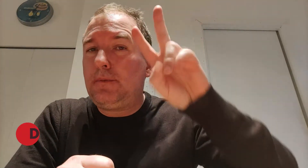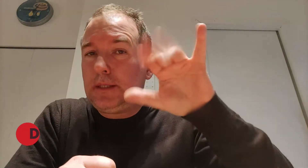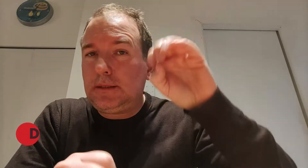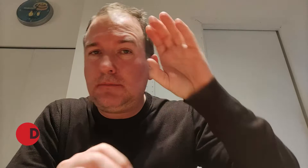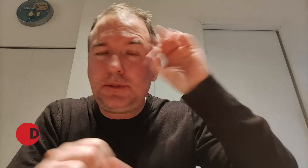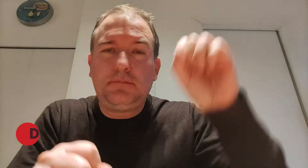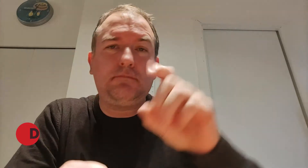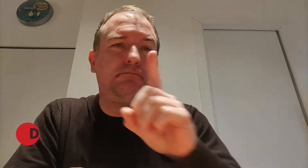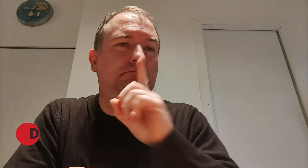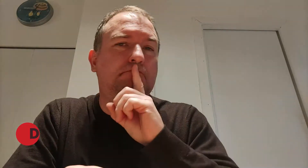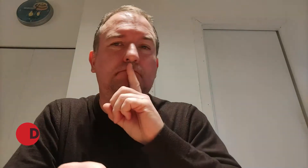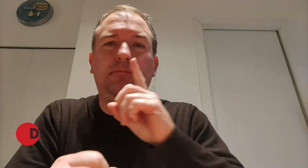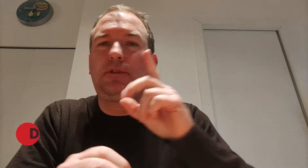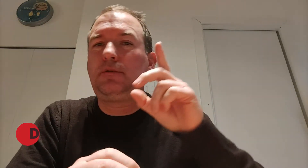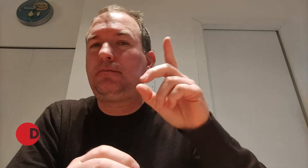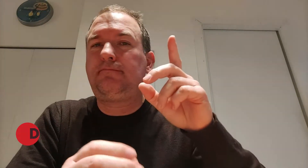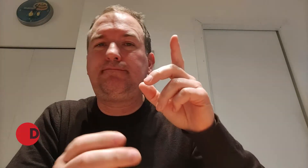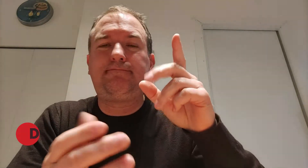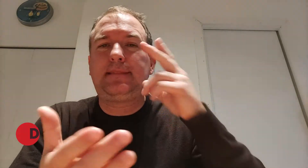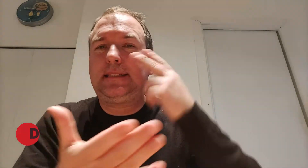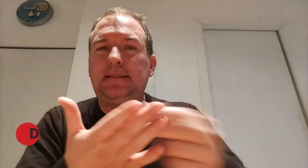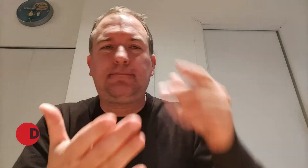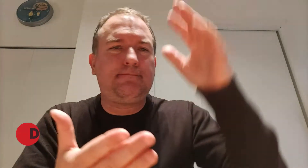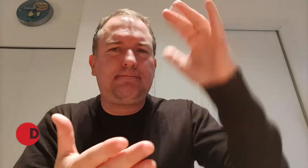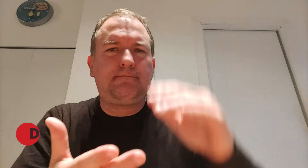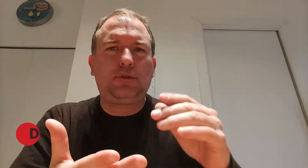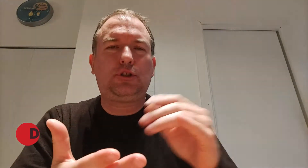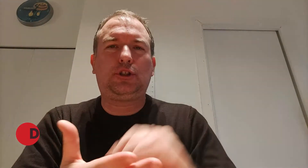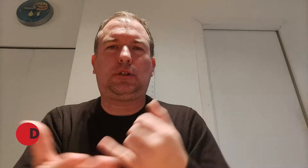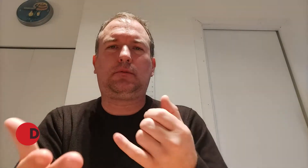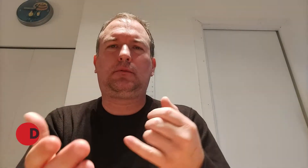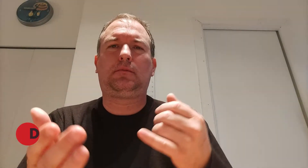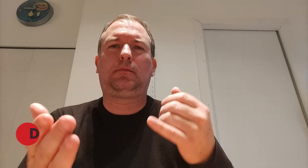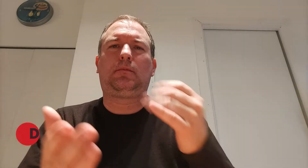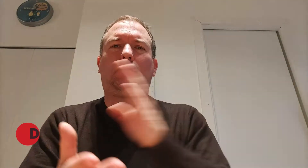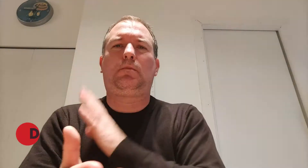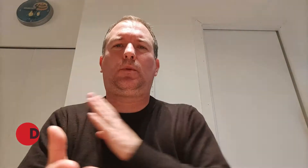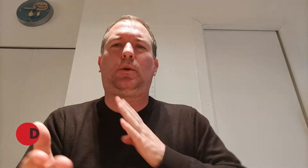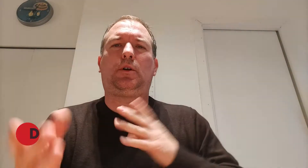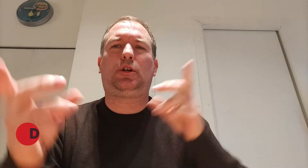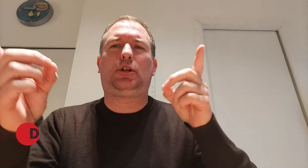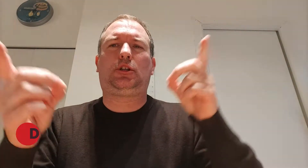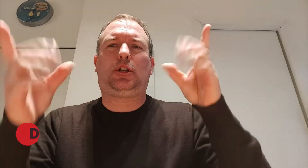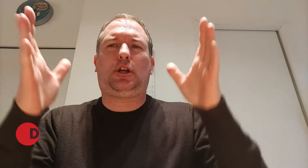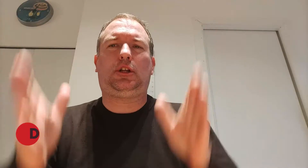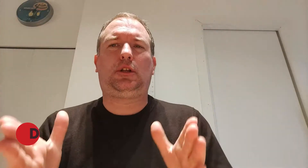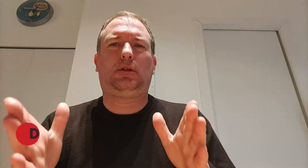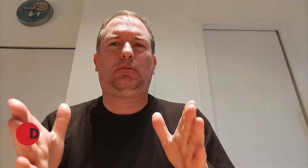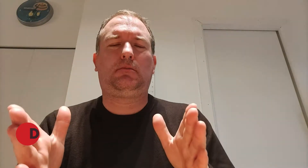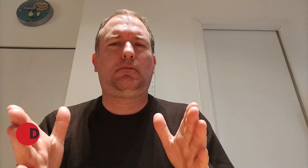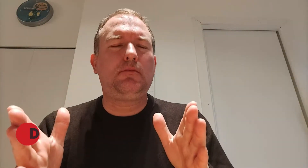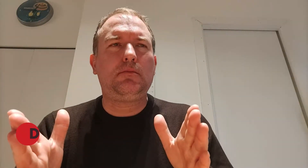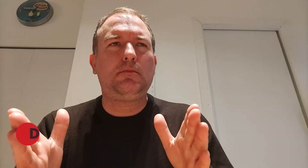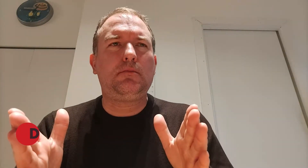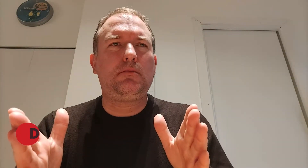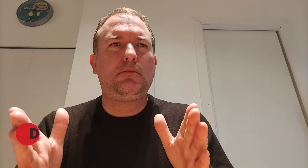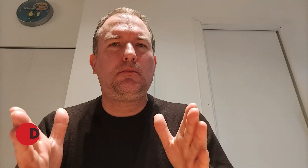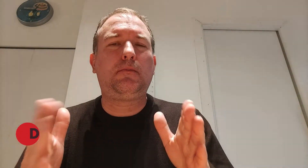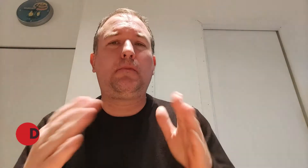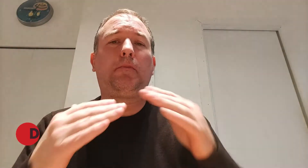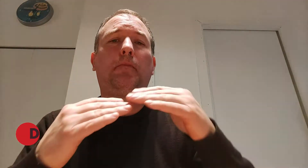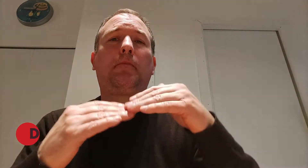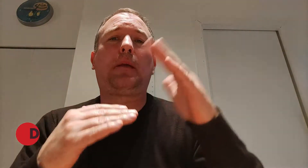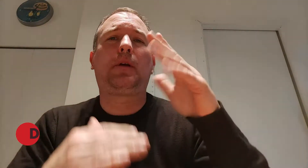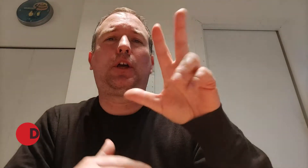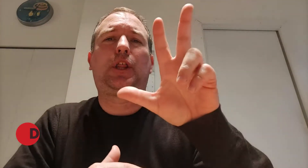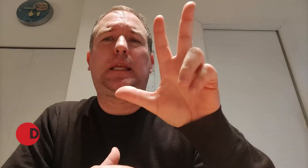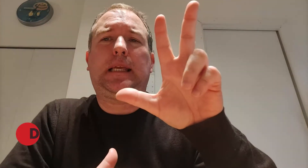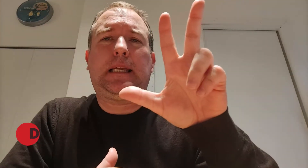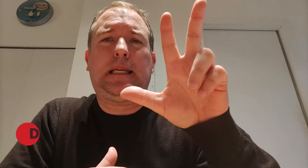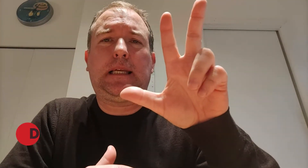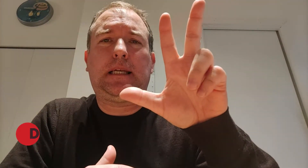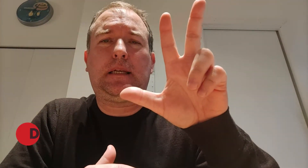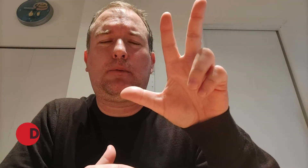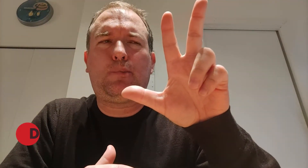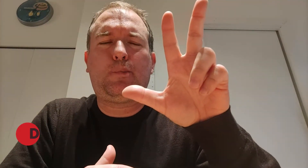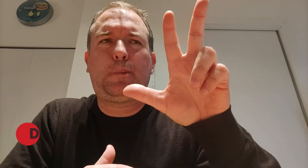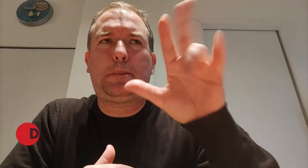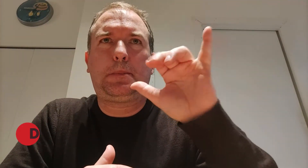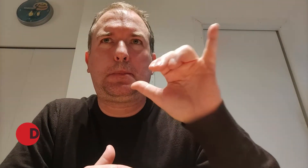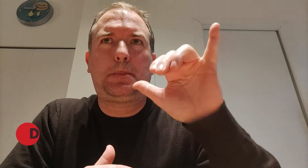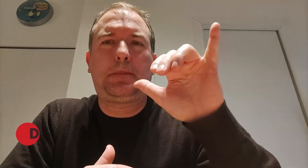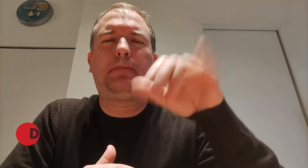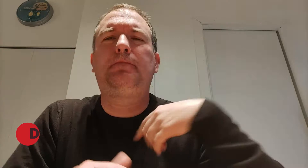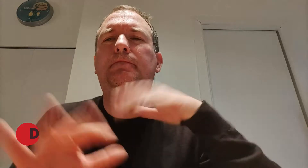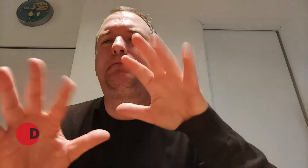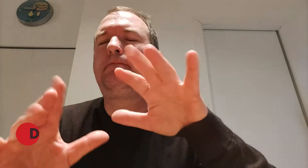secretaries. Just board directors, at least 3 required.